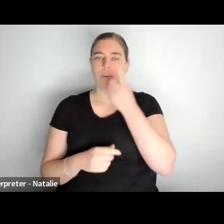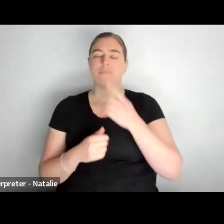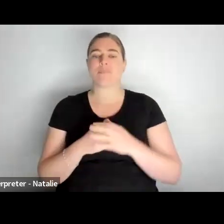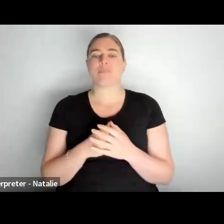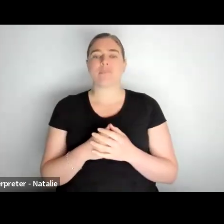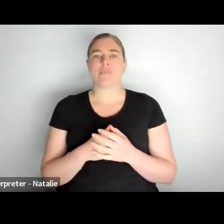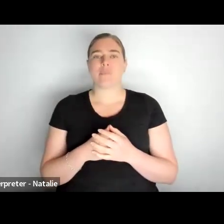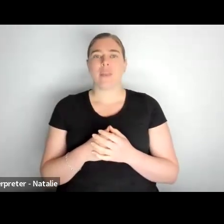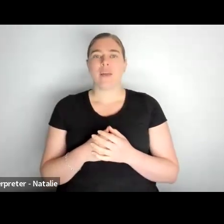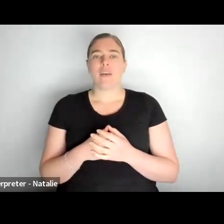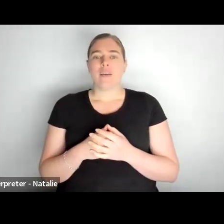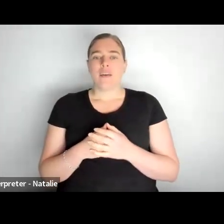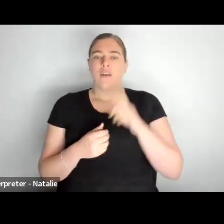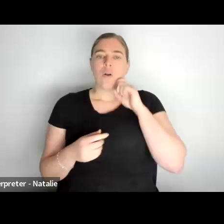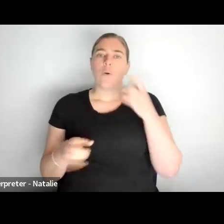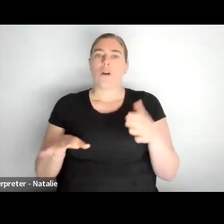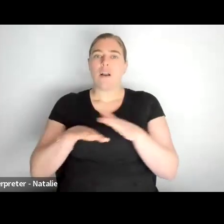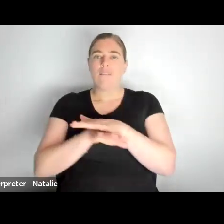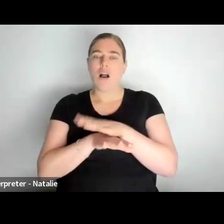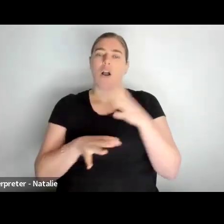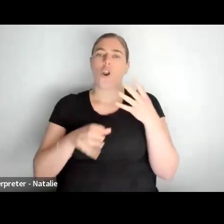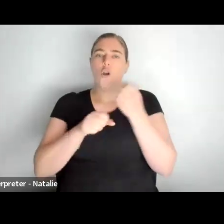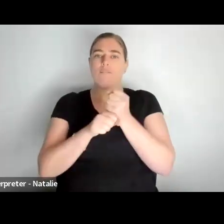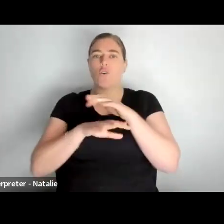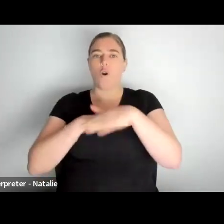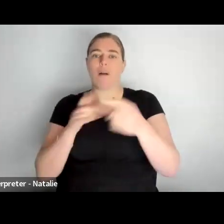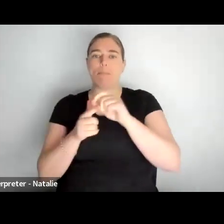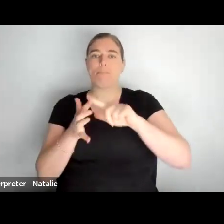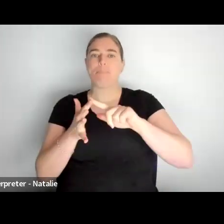it will cover an overview of peer assessment at Creative Australia